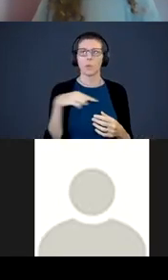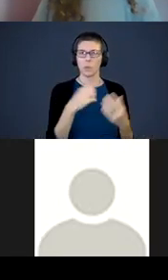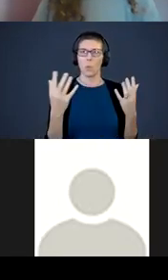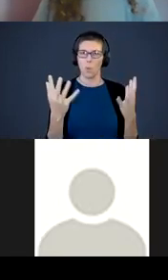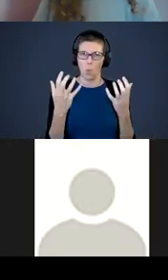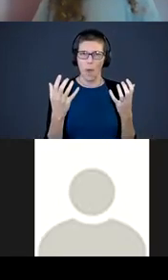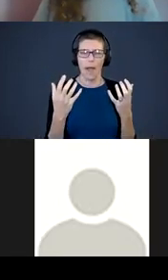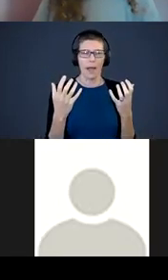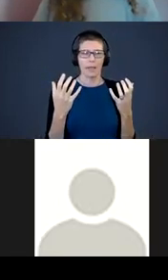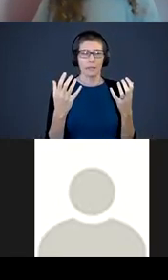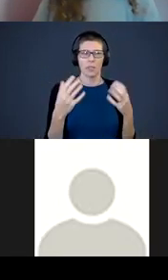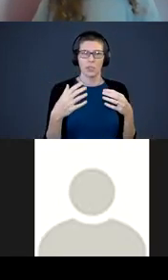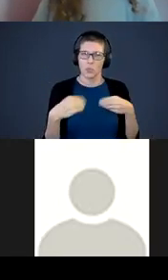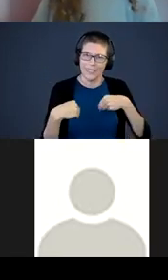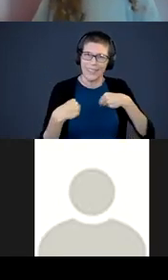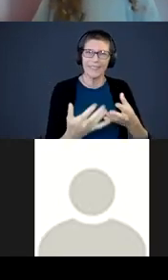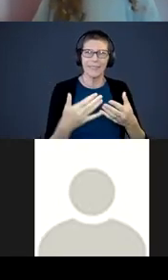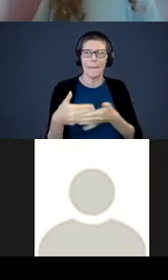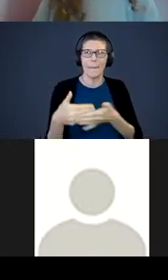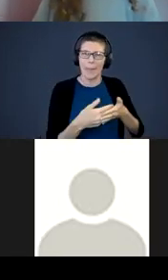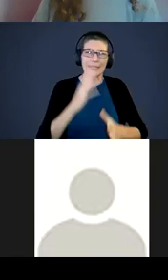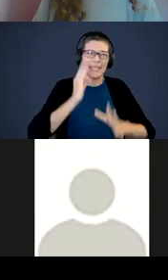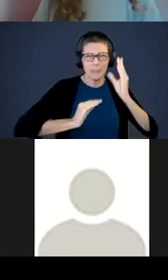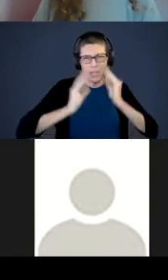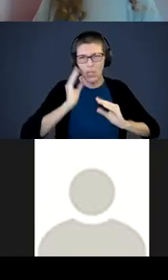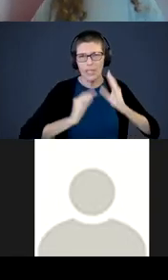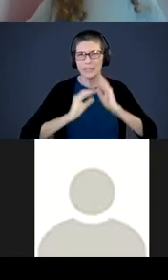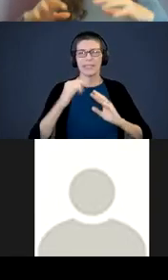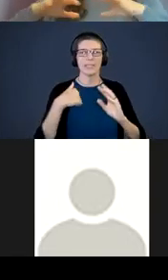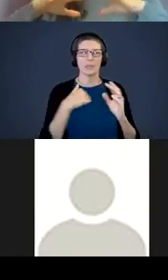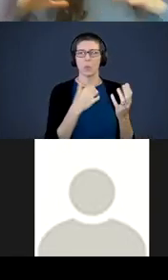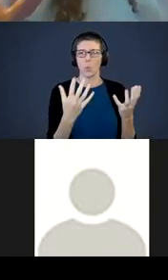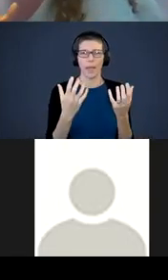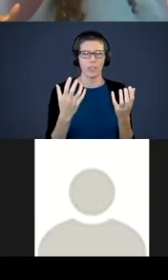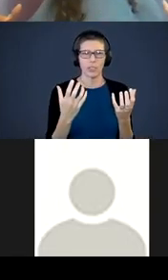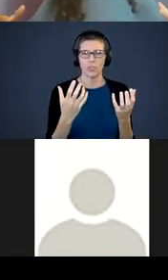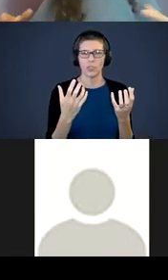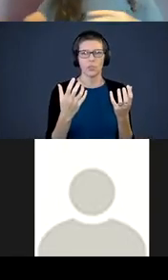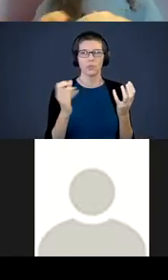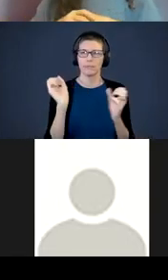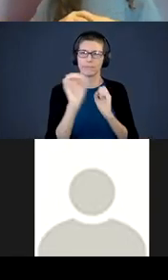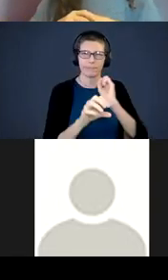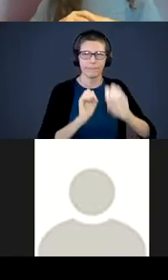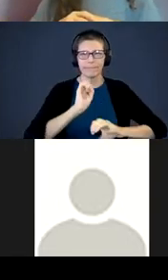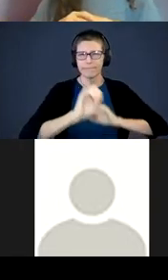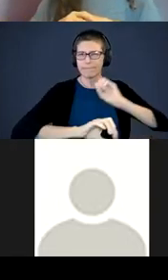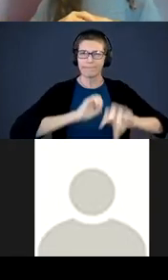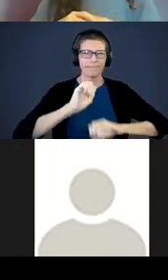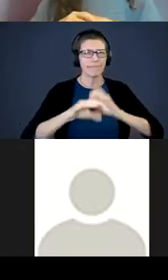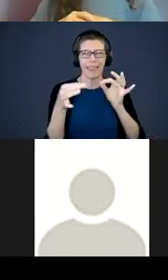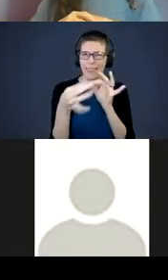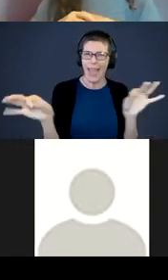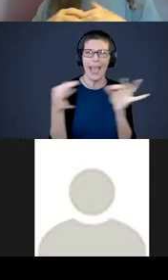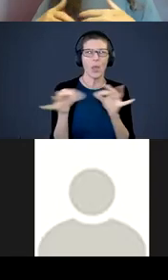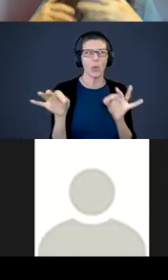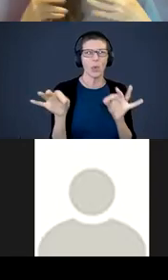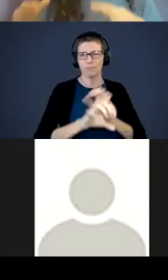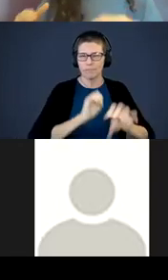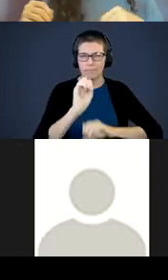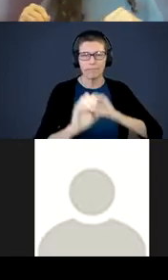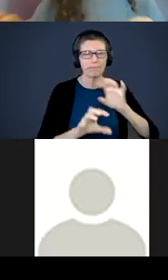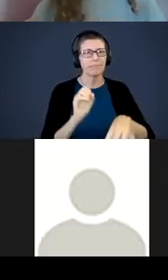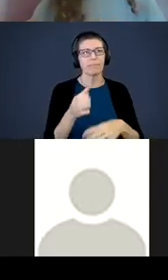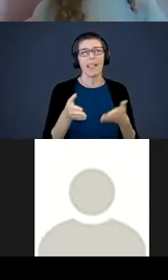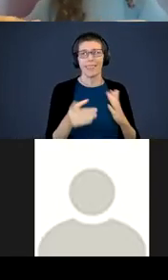babies experiences; we want to basically cover them with language. Let them touch, feel,